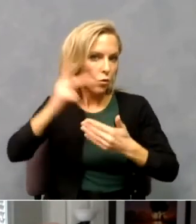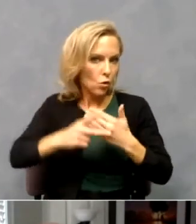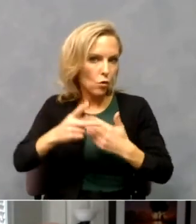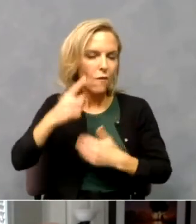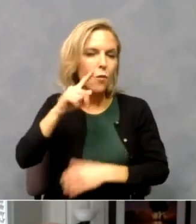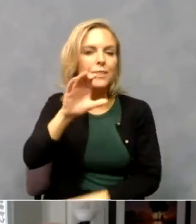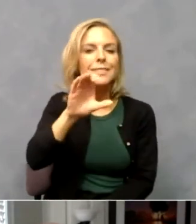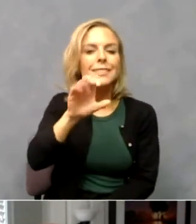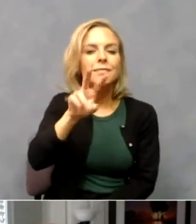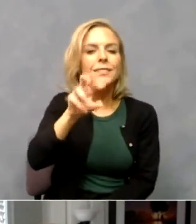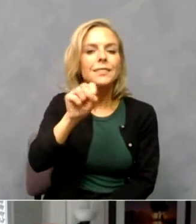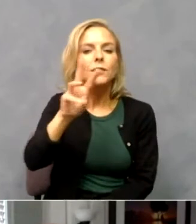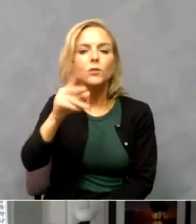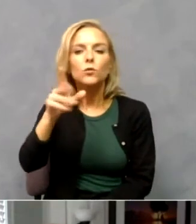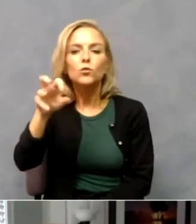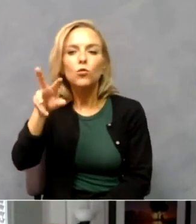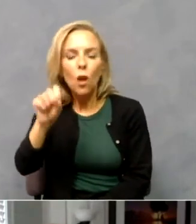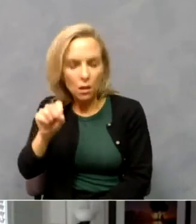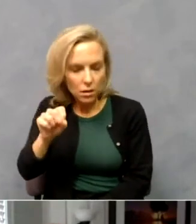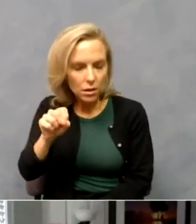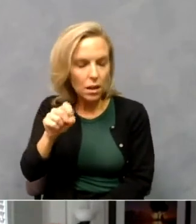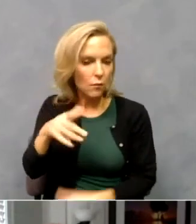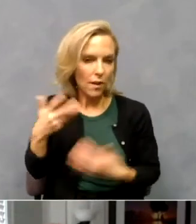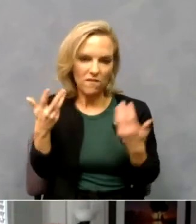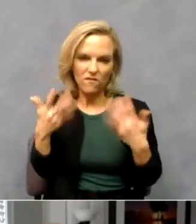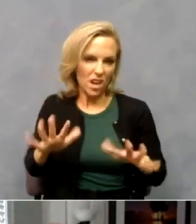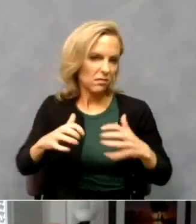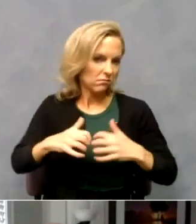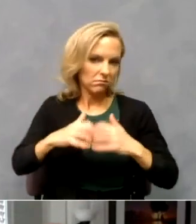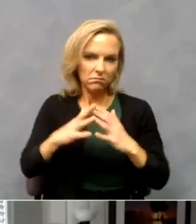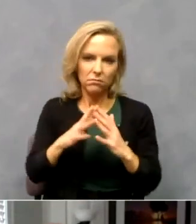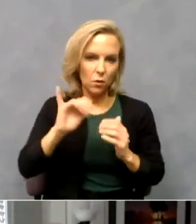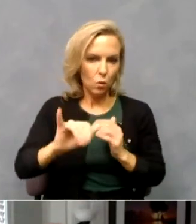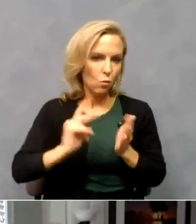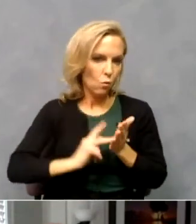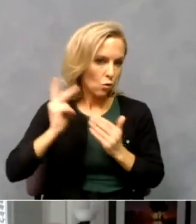And so we fully activated those programs. Health care personnel and I